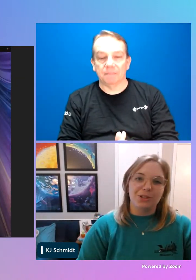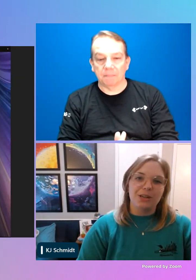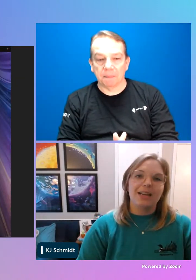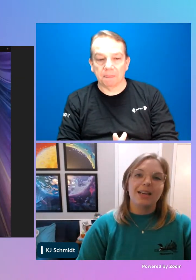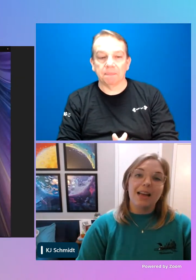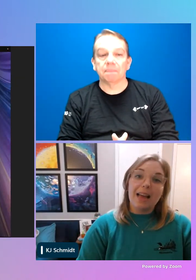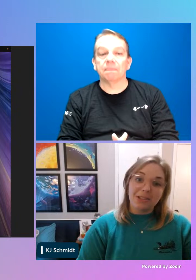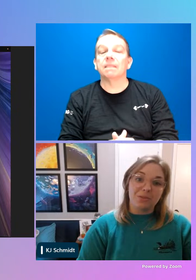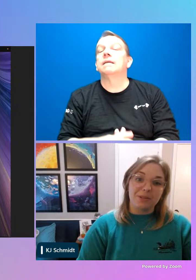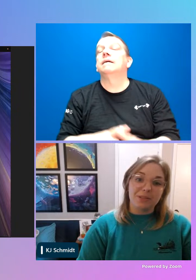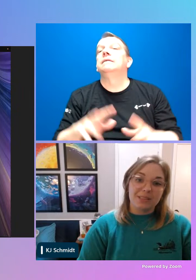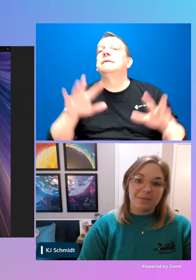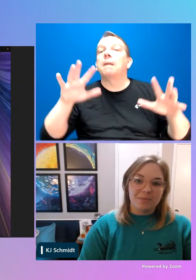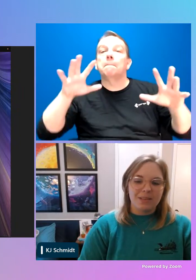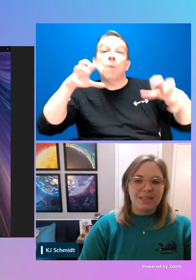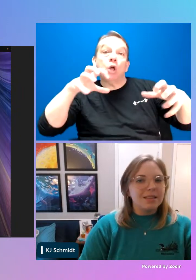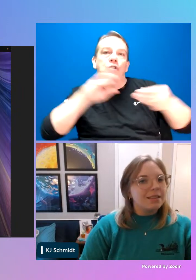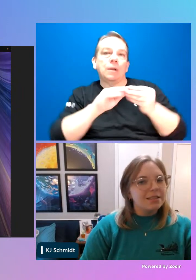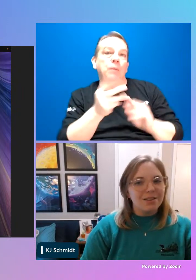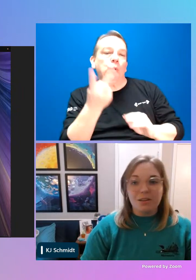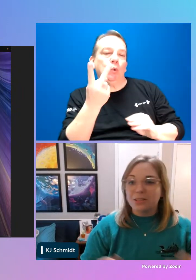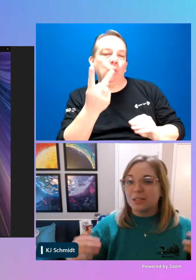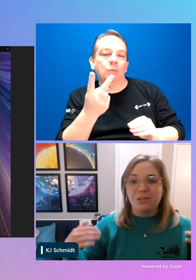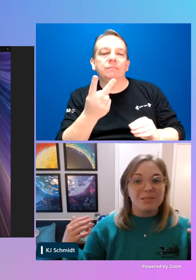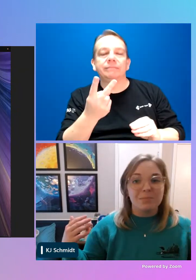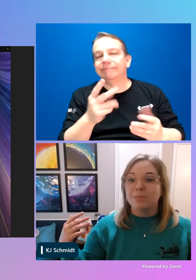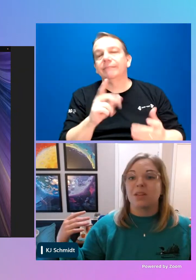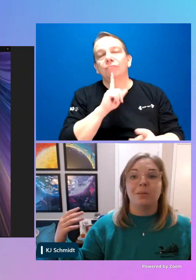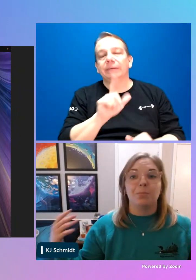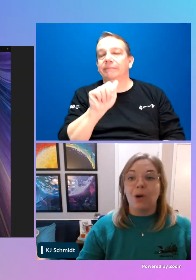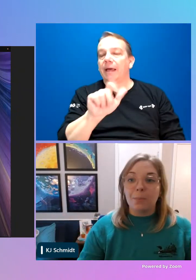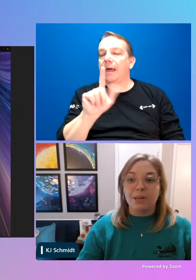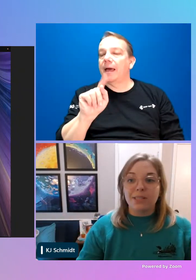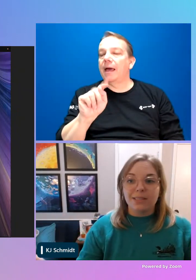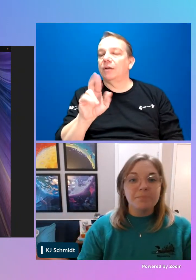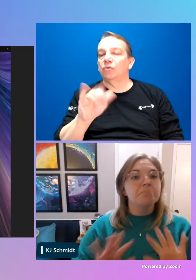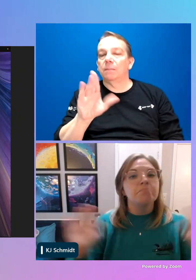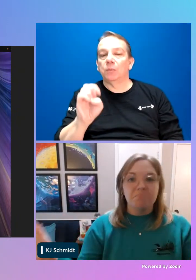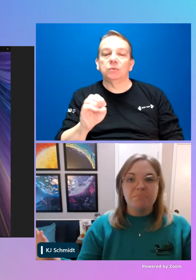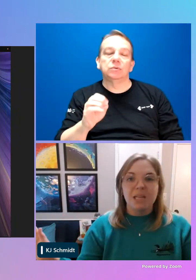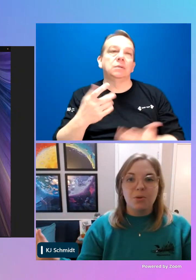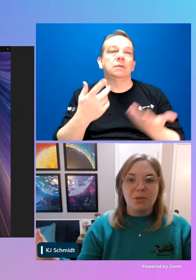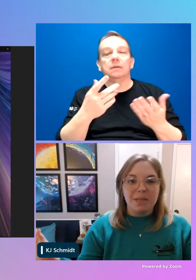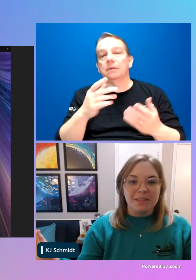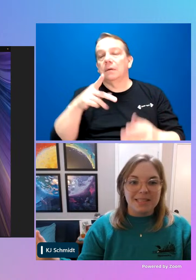attributes. These are also sometimes called properties.